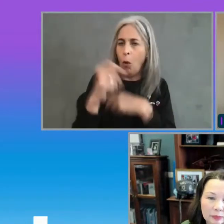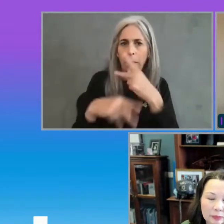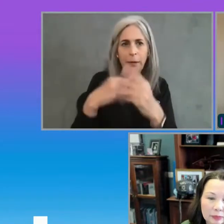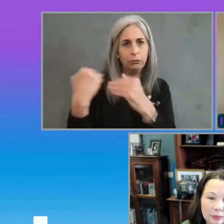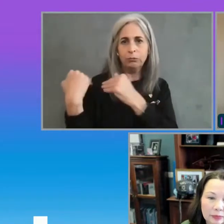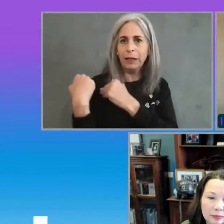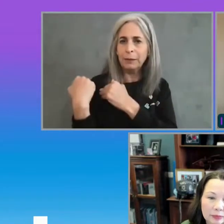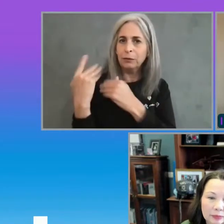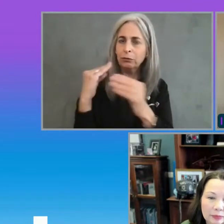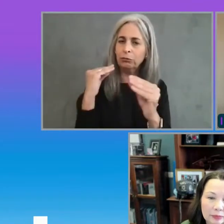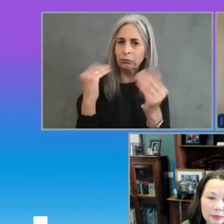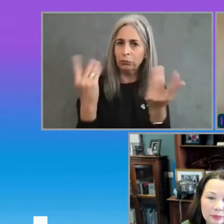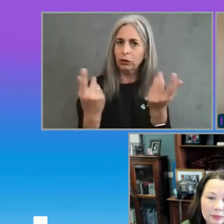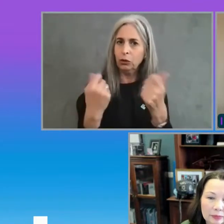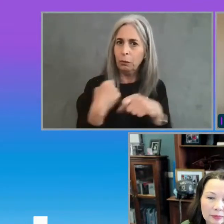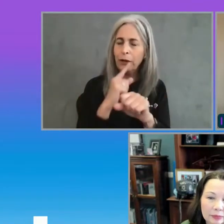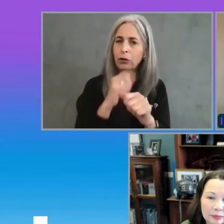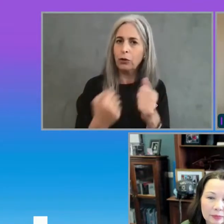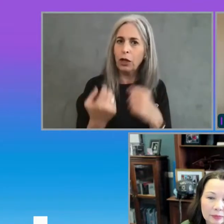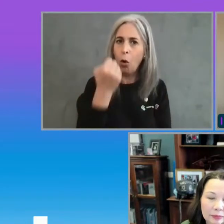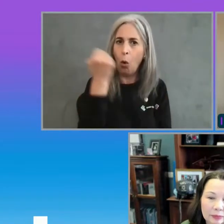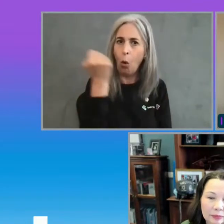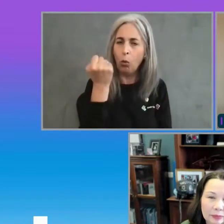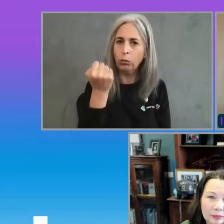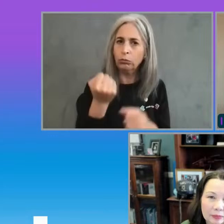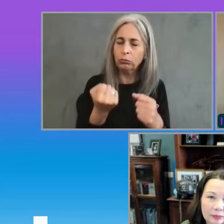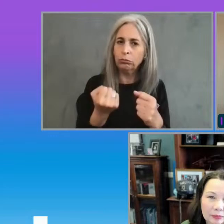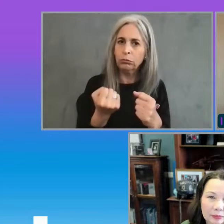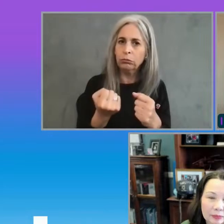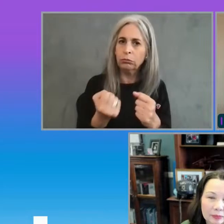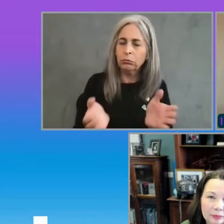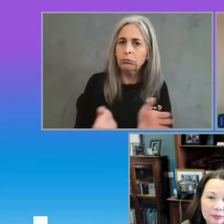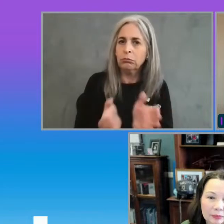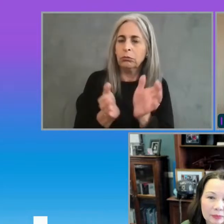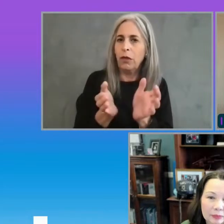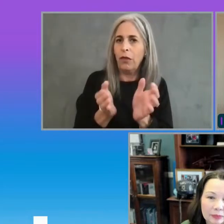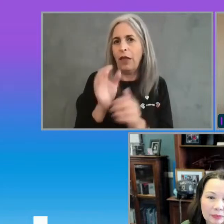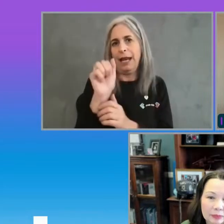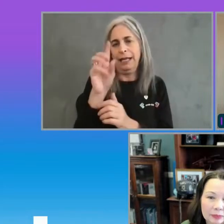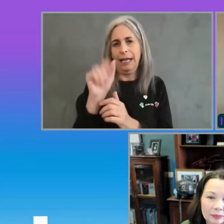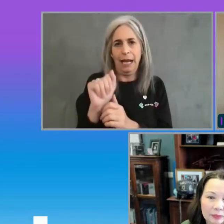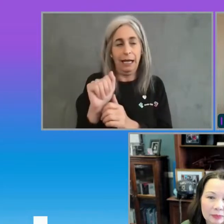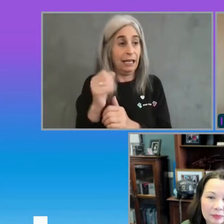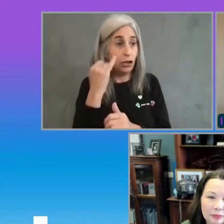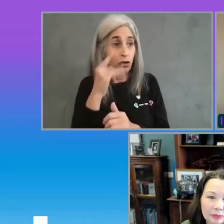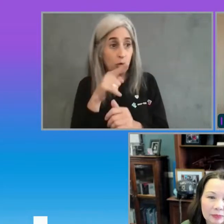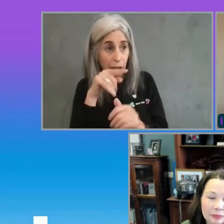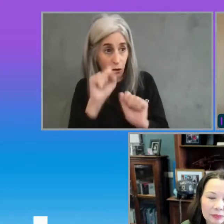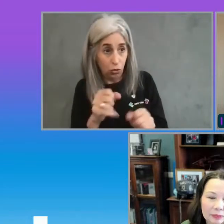And I don't know, Tammy, if you have any words of encouragement